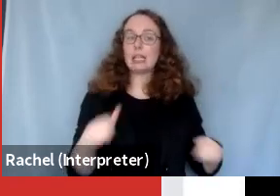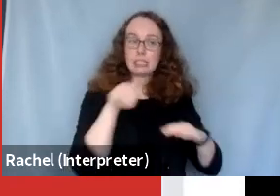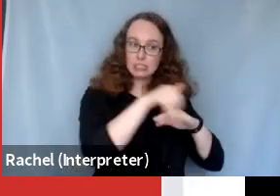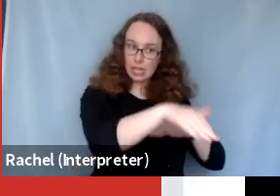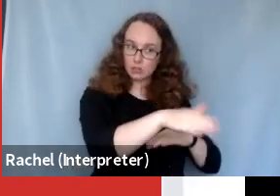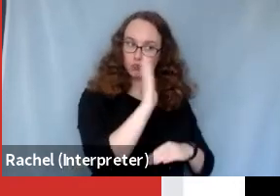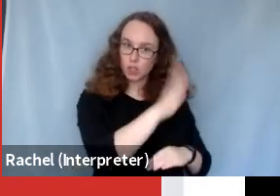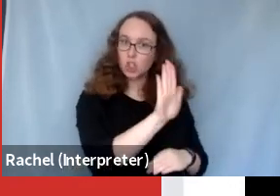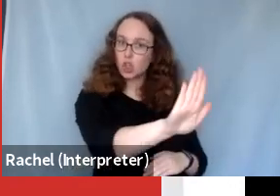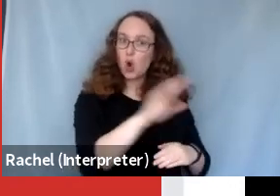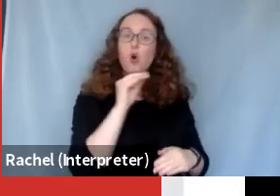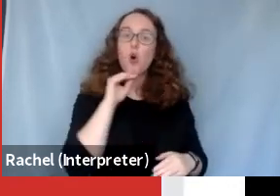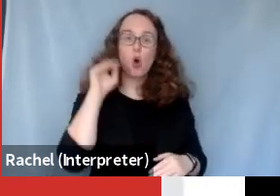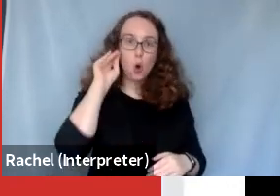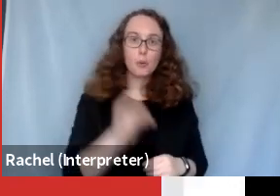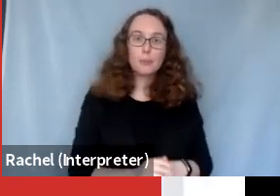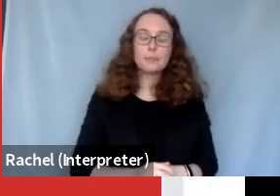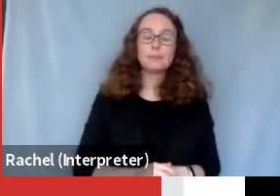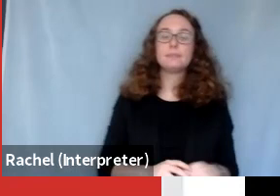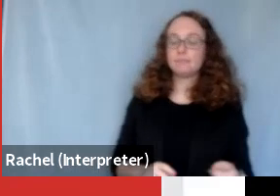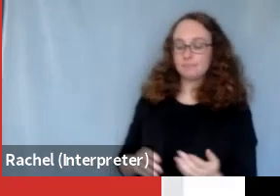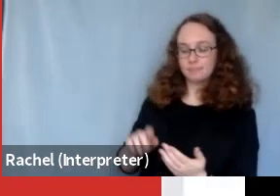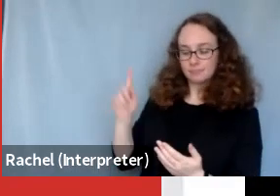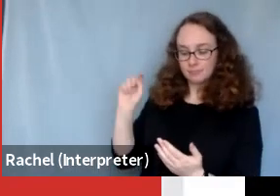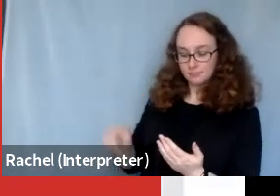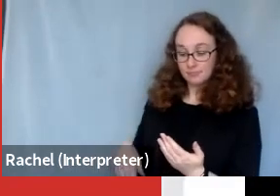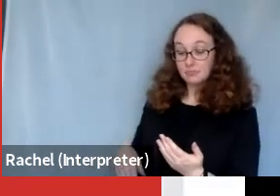you don't have a student ID card will your student ID number work as well